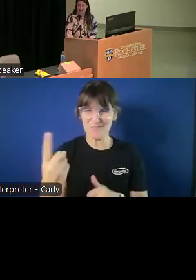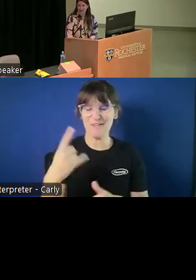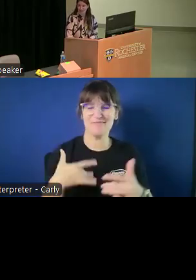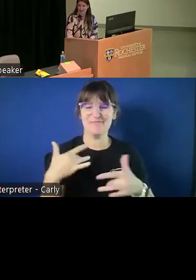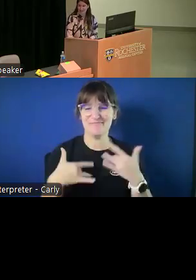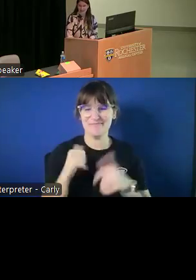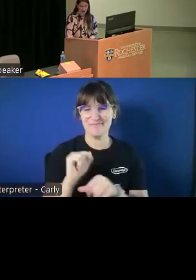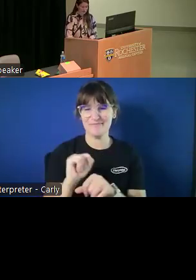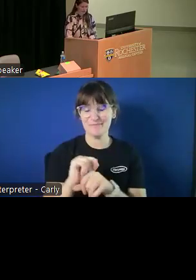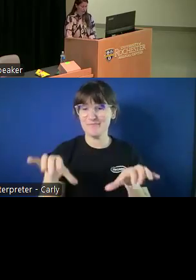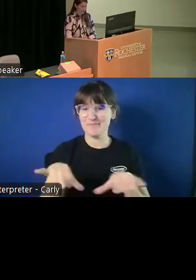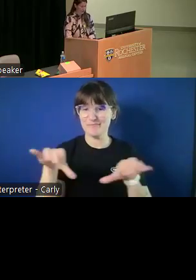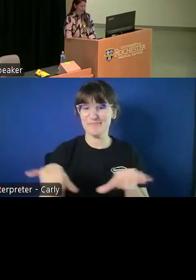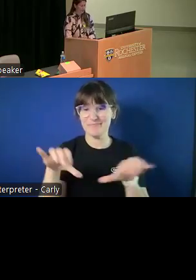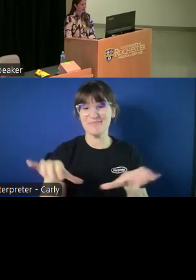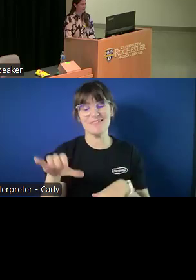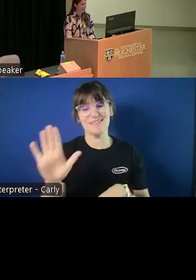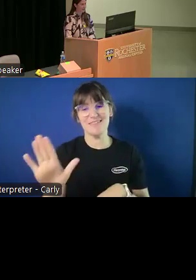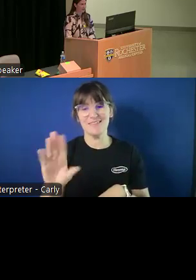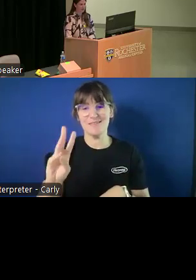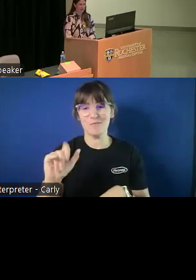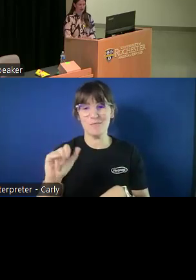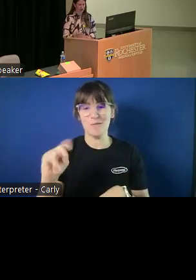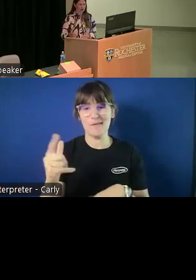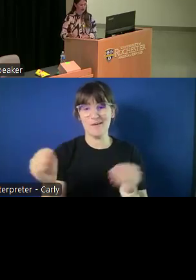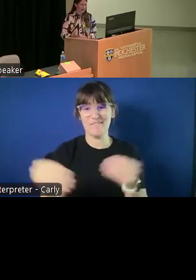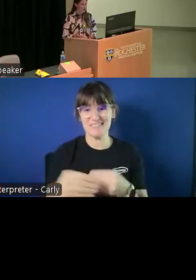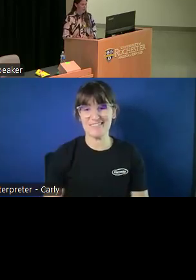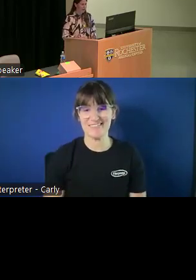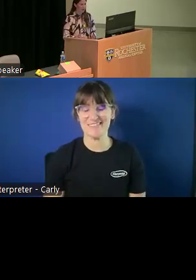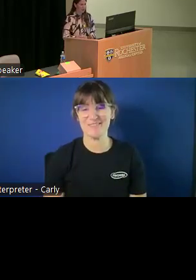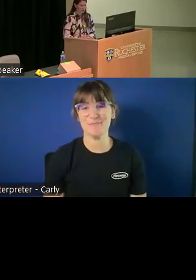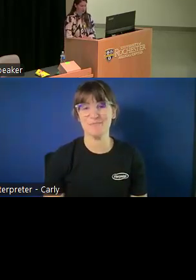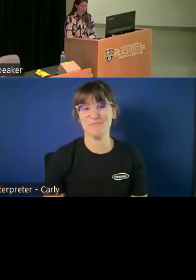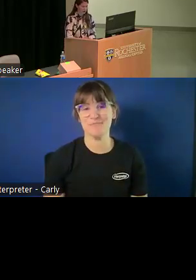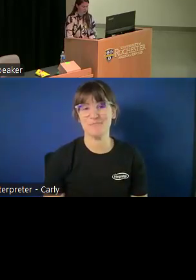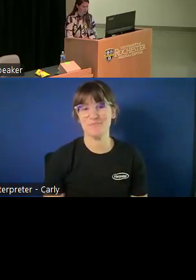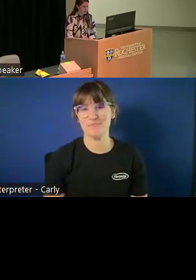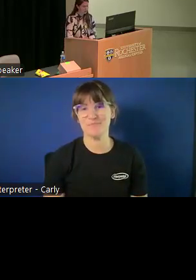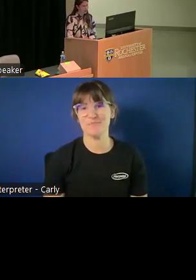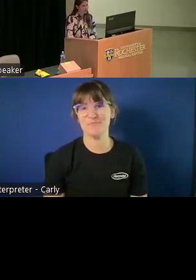uh that's being done in the office of well-being um and your well-being officers uh will review the